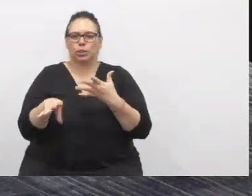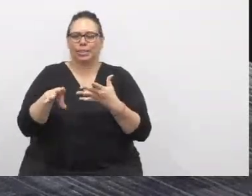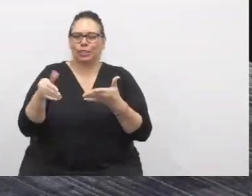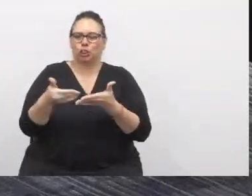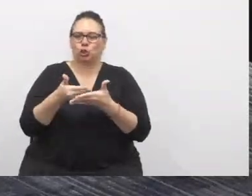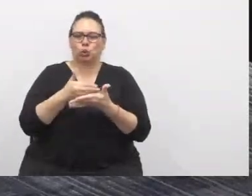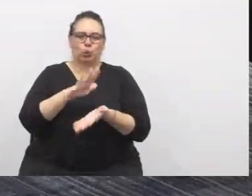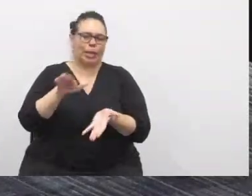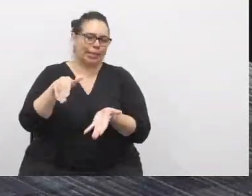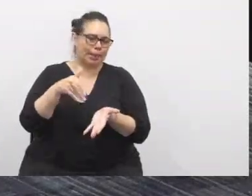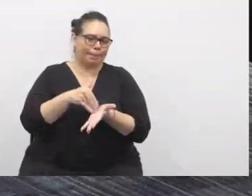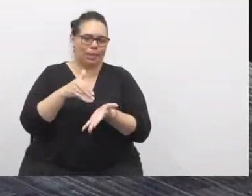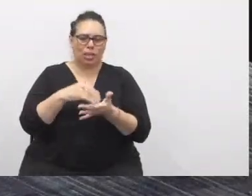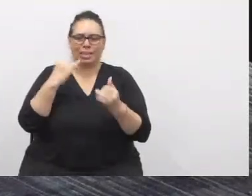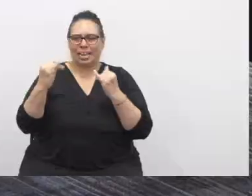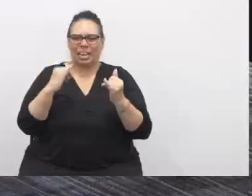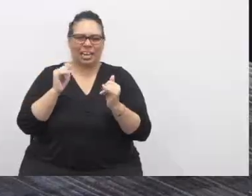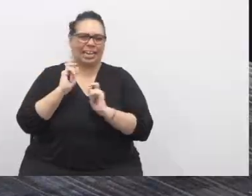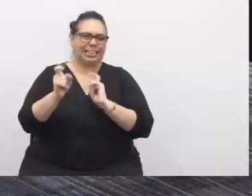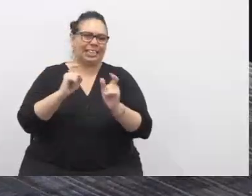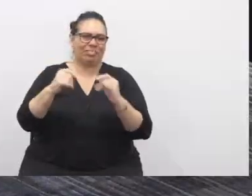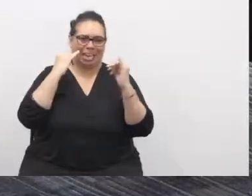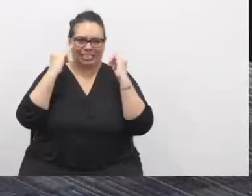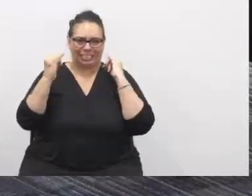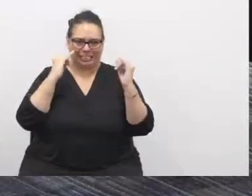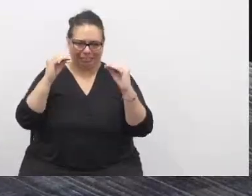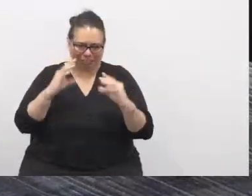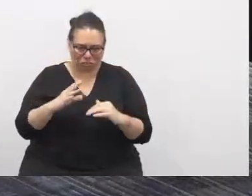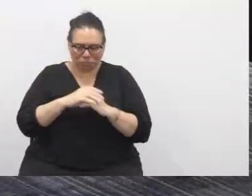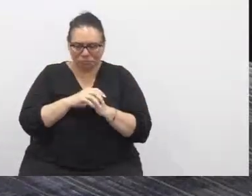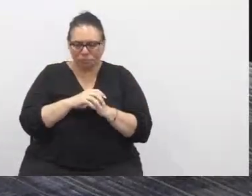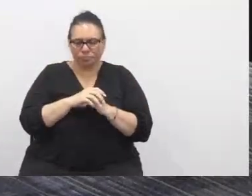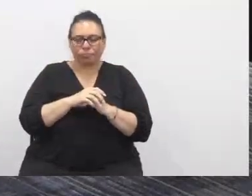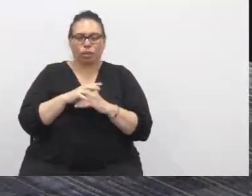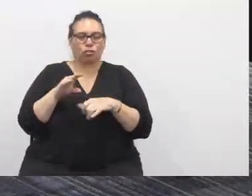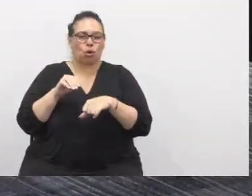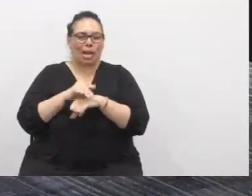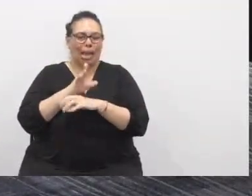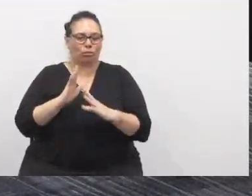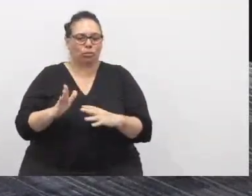and then it will give you some ideas for that. So we do, counselors are aware of that resource.